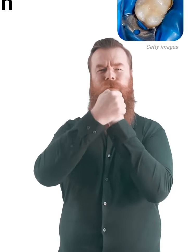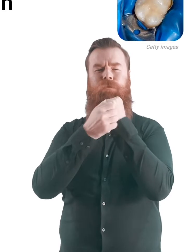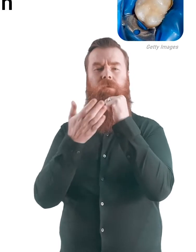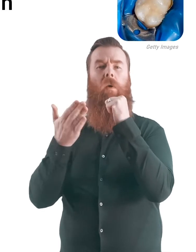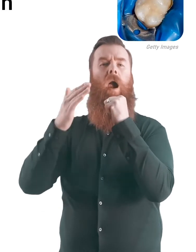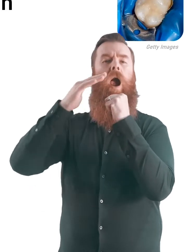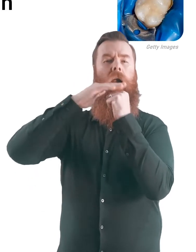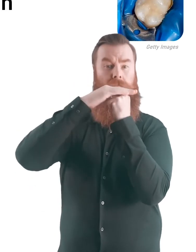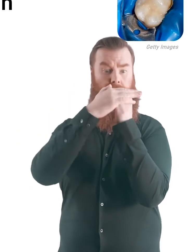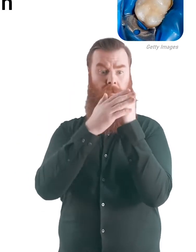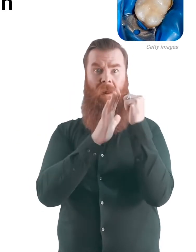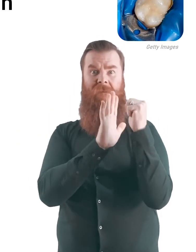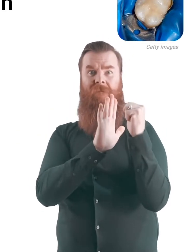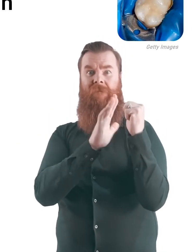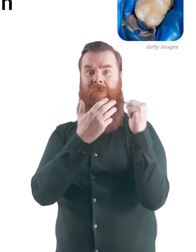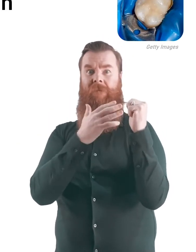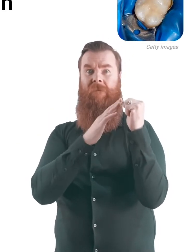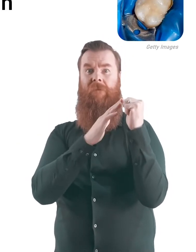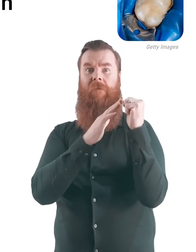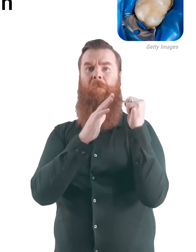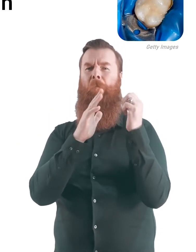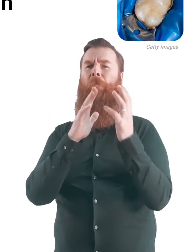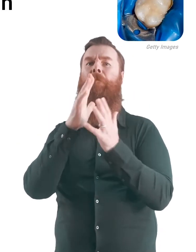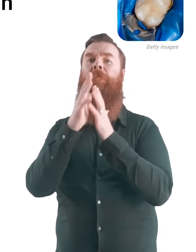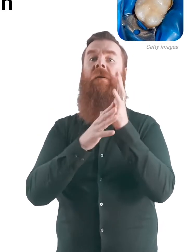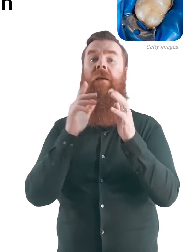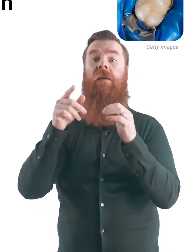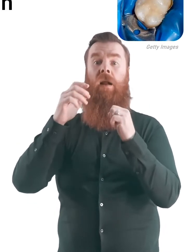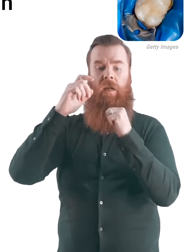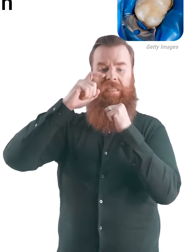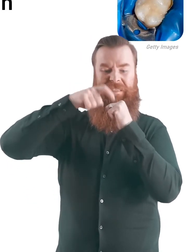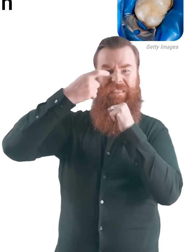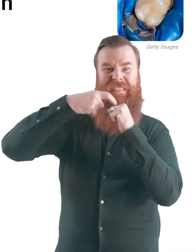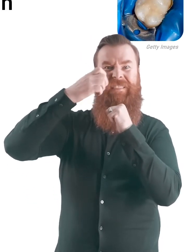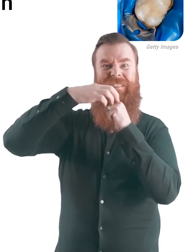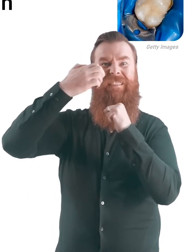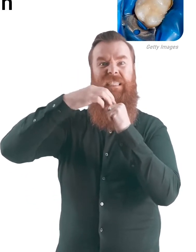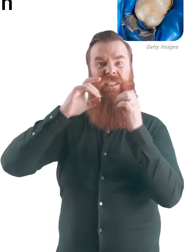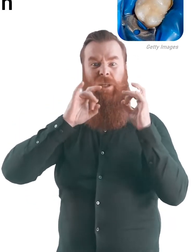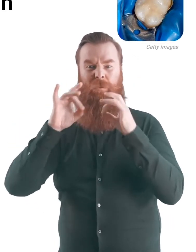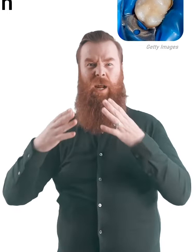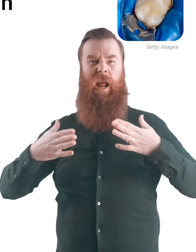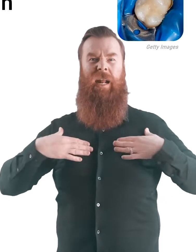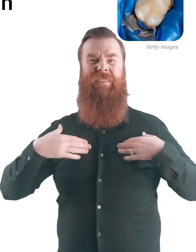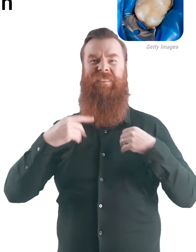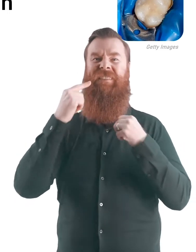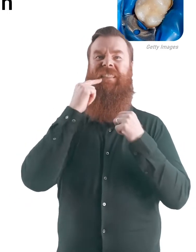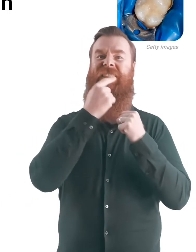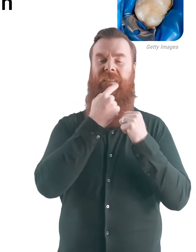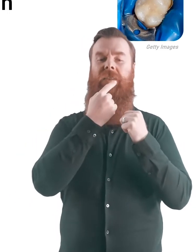When a filling material is glued to the tooth, less healthy tooth needs to be cut away.